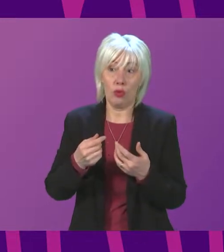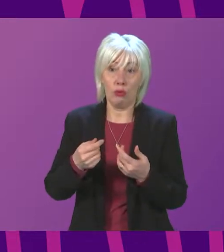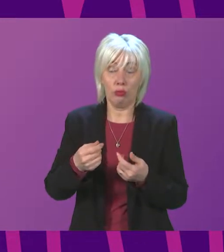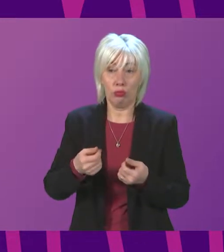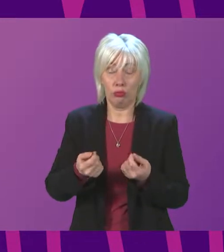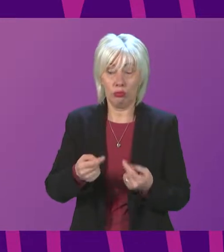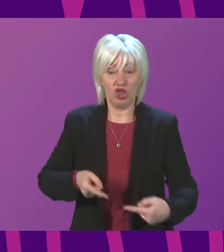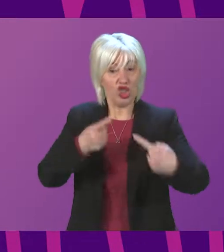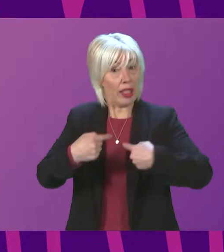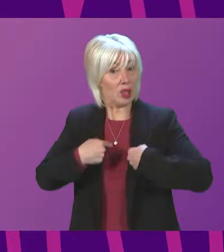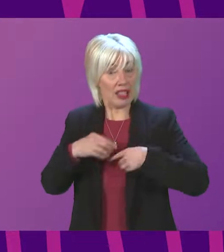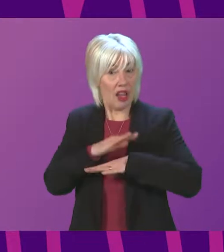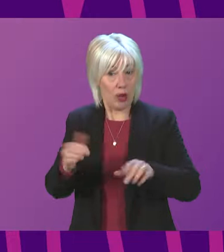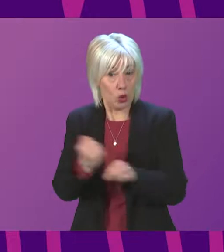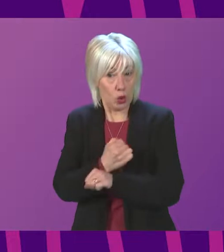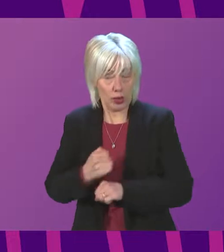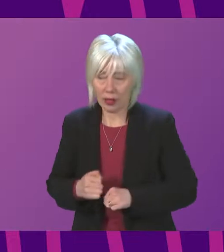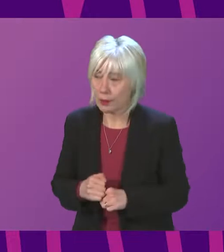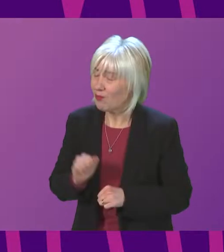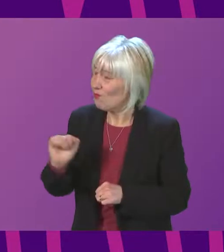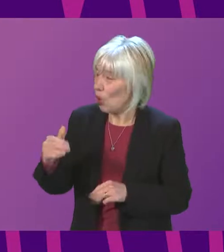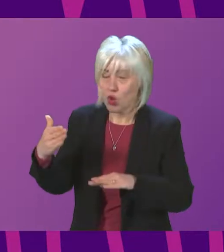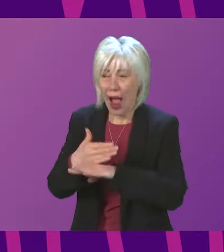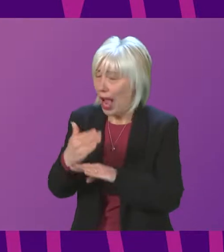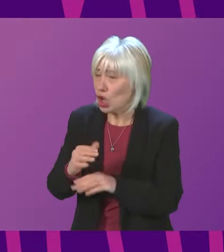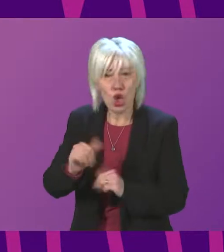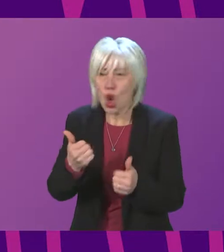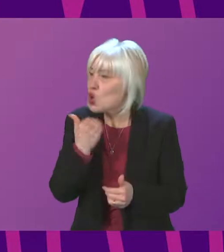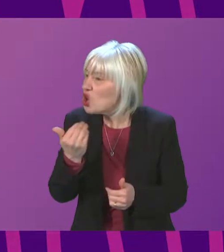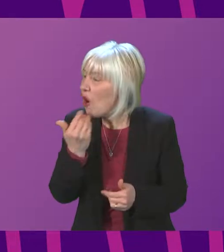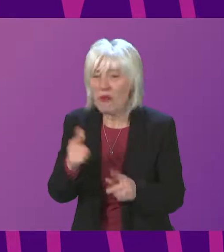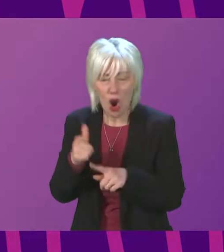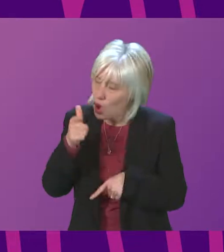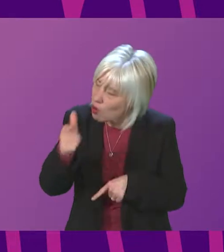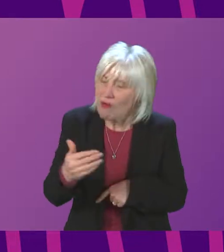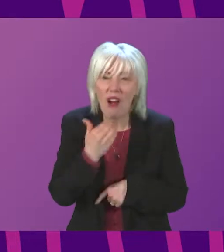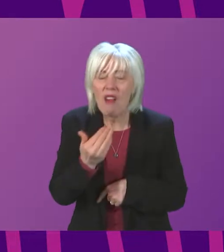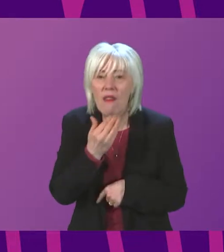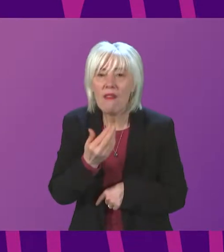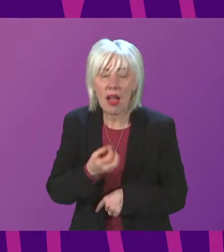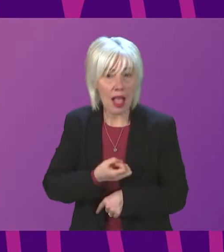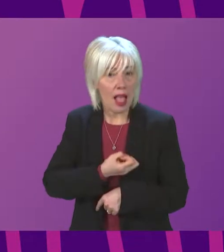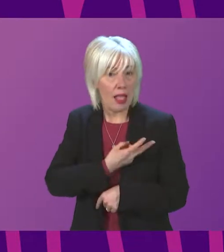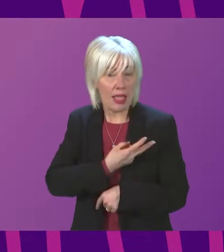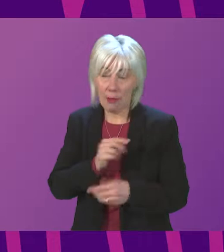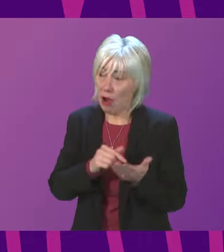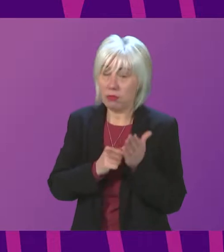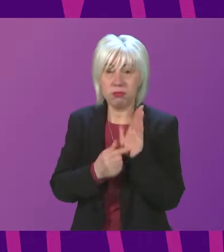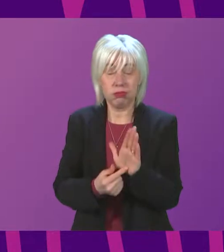Those actions are not good enough and they do not go far enough. Scottish Labour has modelled the Government’s NHS recovery plan, which the First Minister